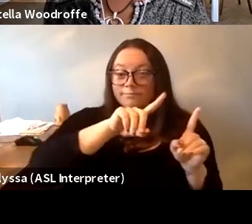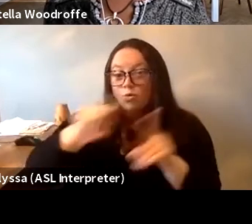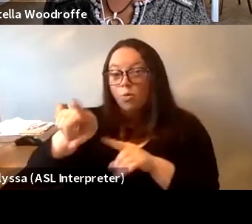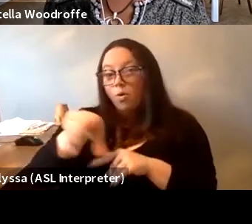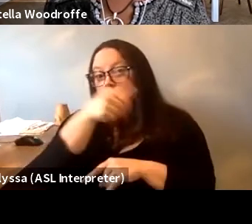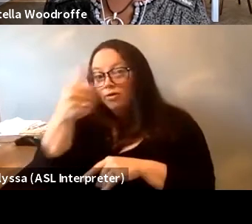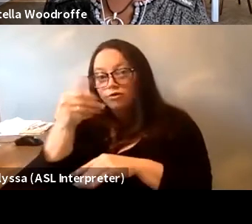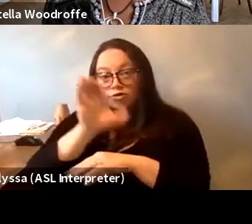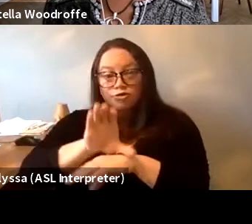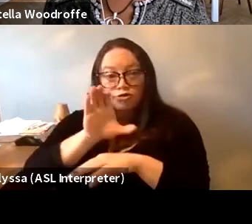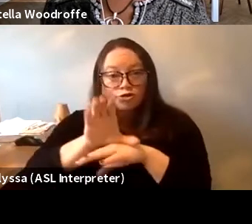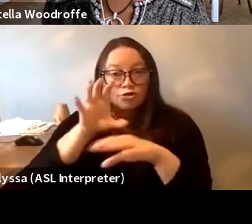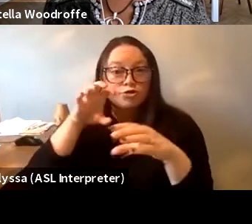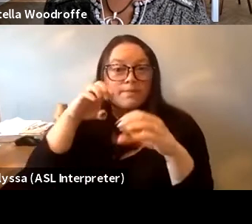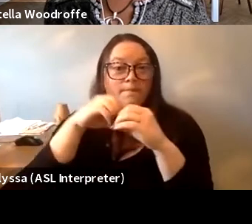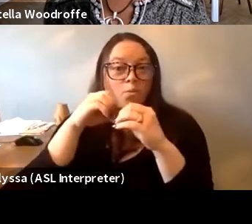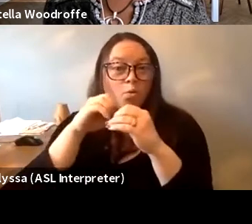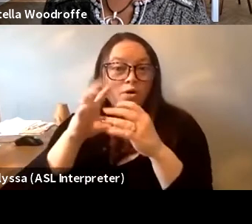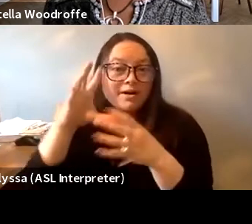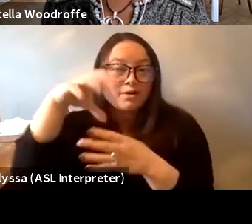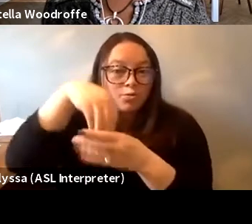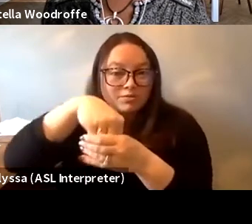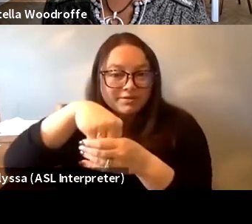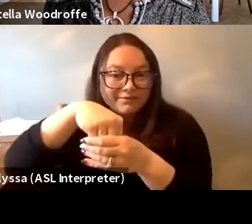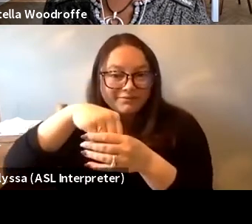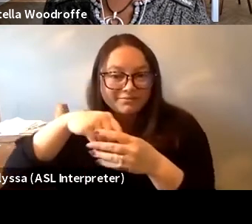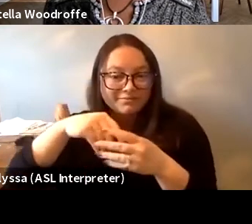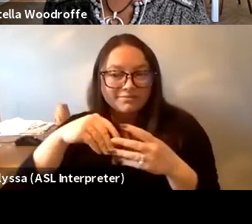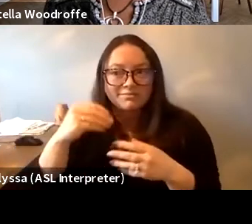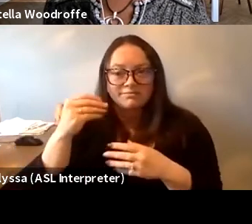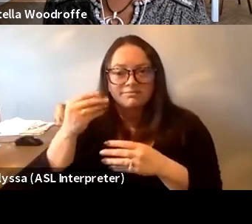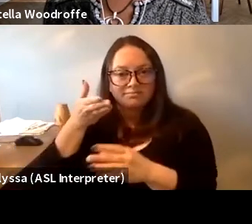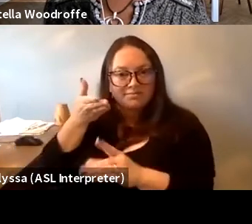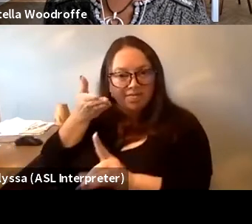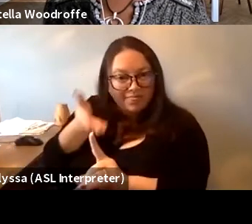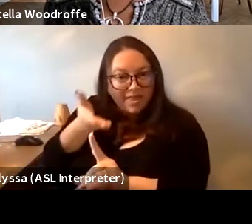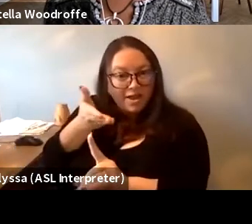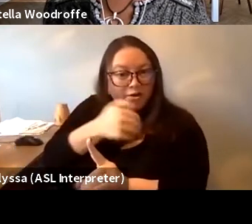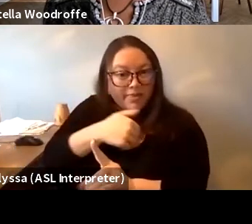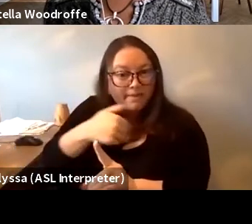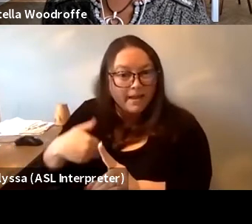that parish wants, you know, wants a lot of inclusion. They